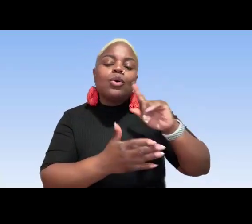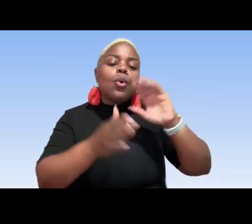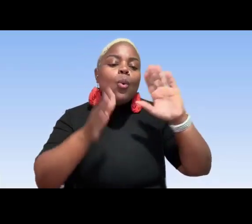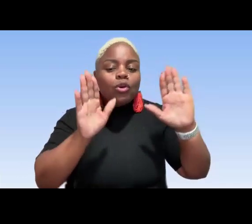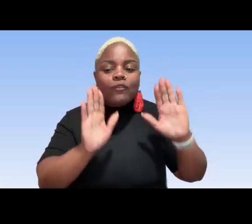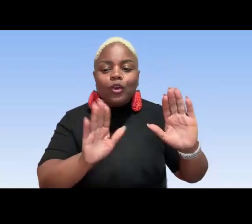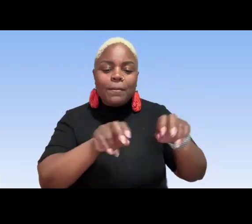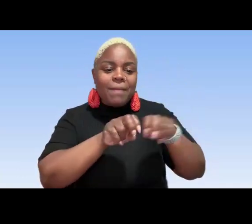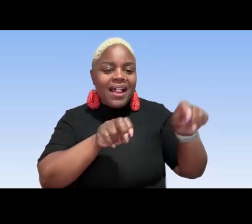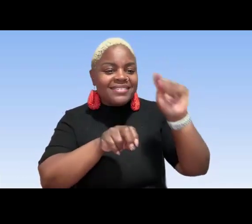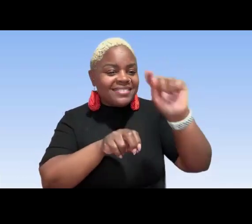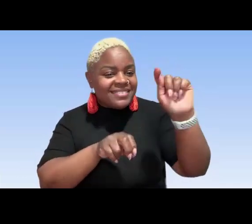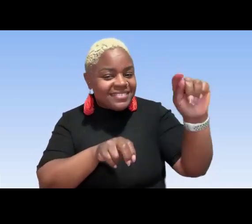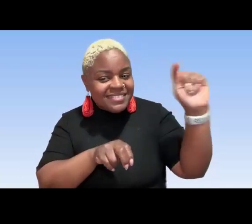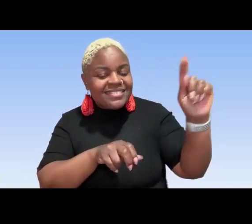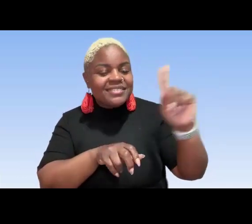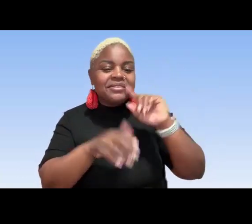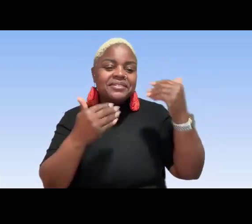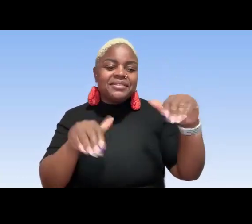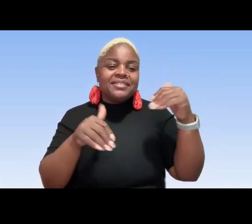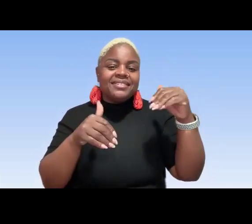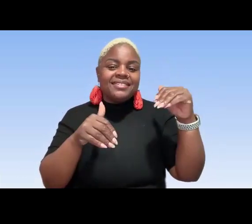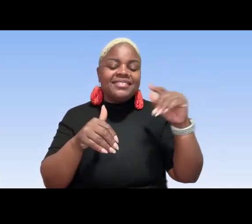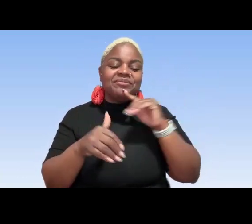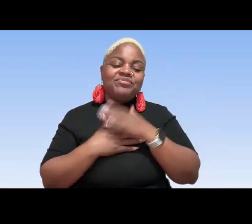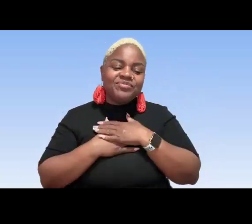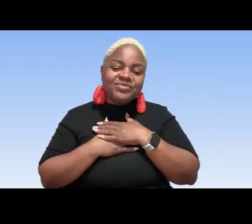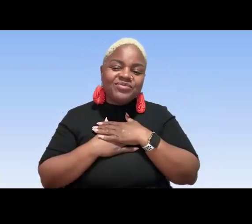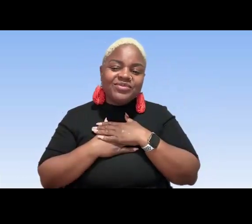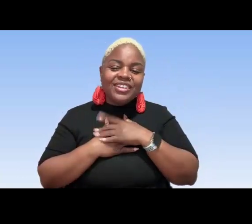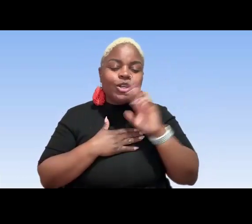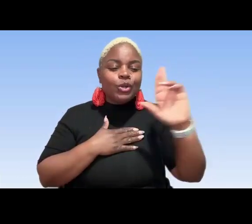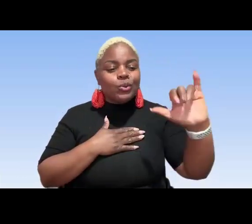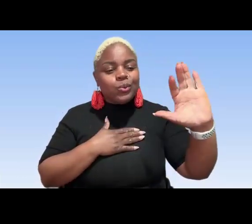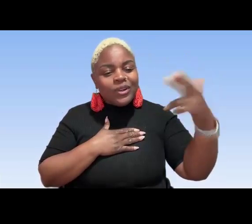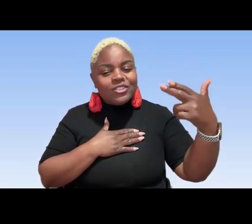Um, this was such a rich, beautiful conversation.